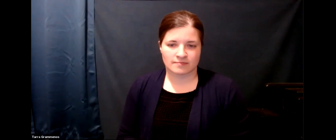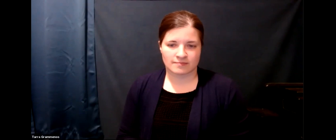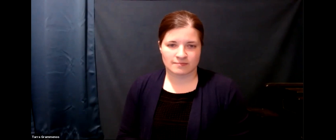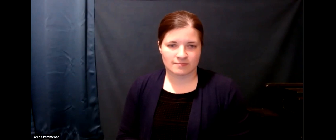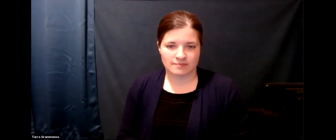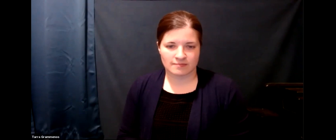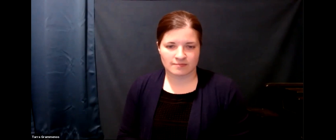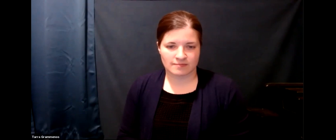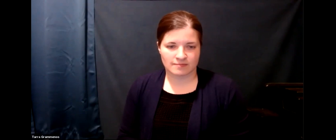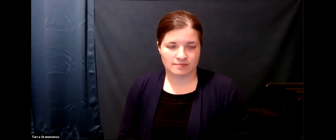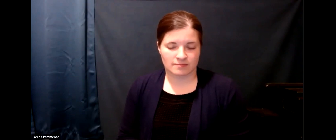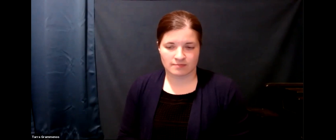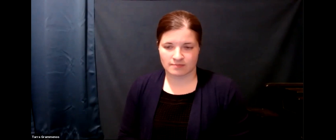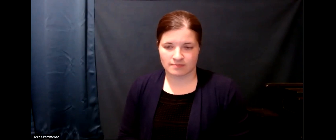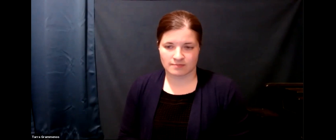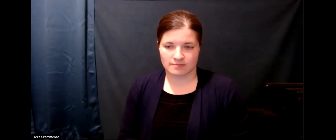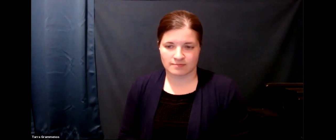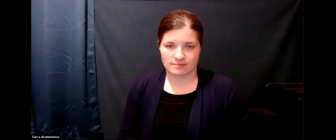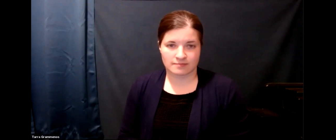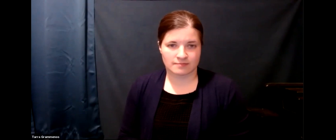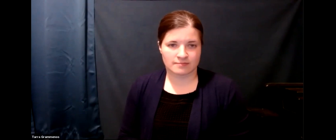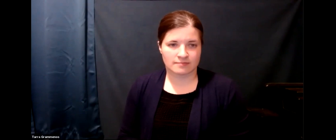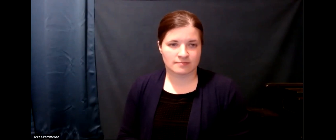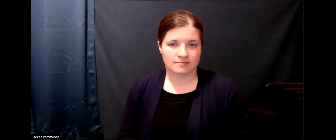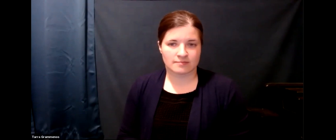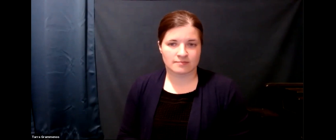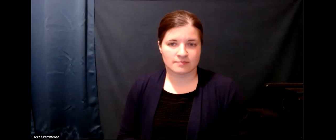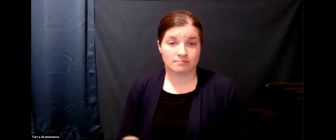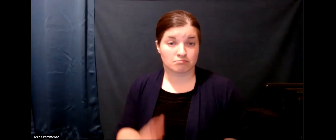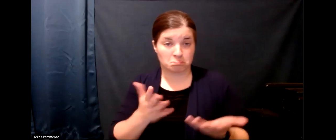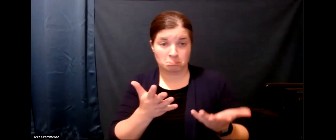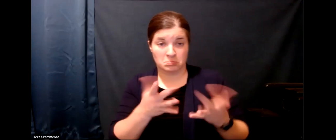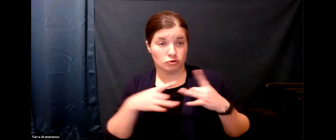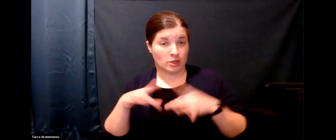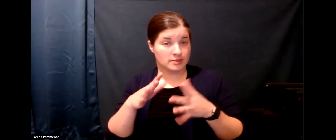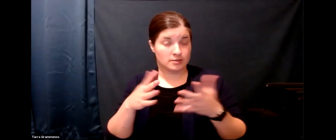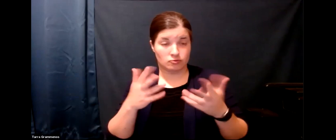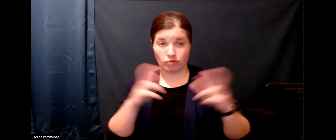Michael Wall: Jessalyn, would you like to close us out?